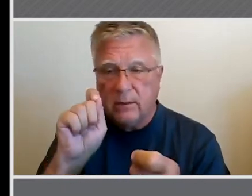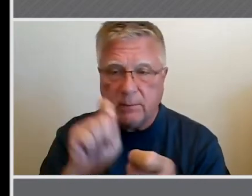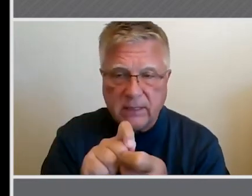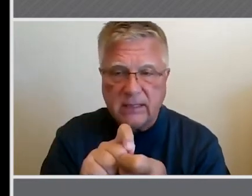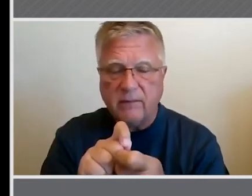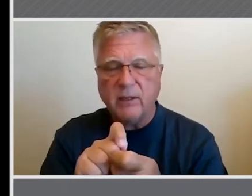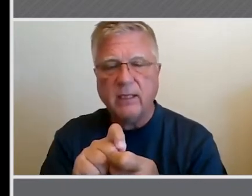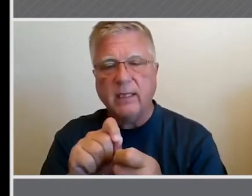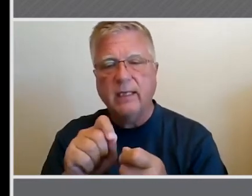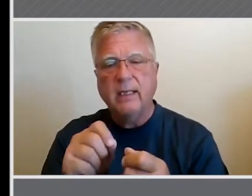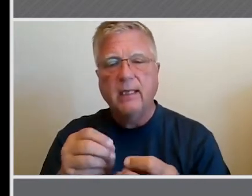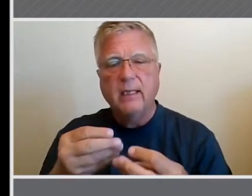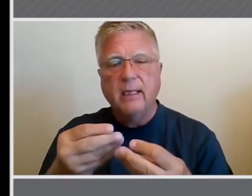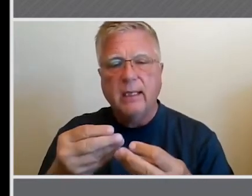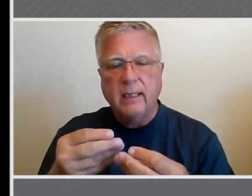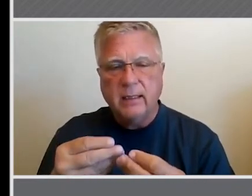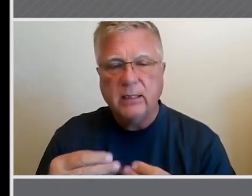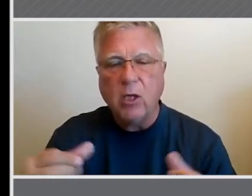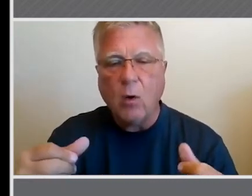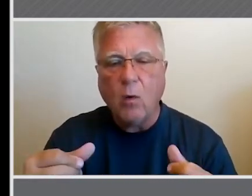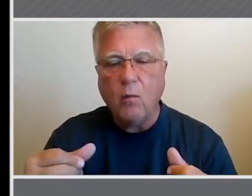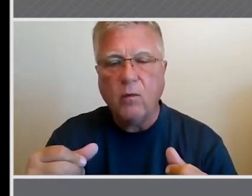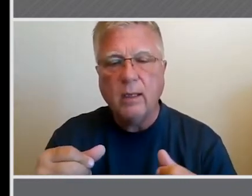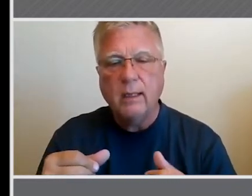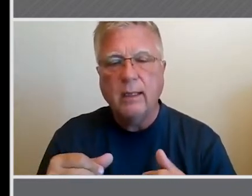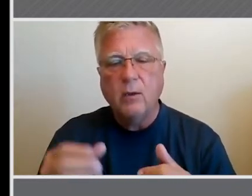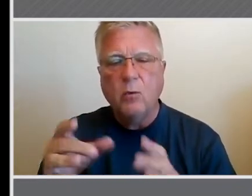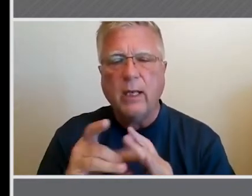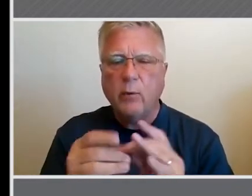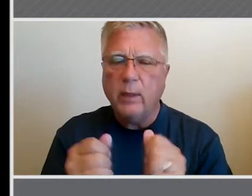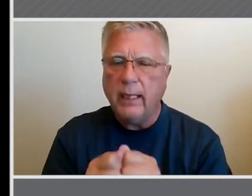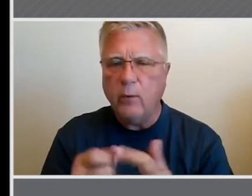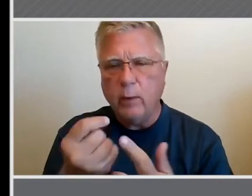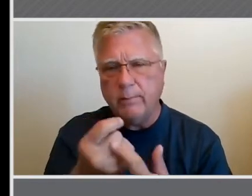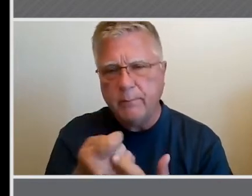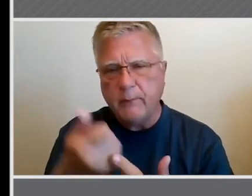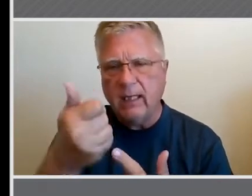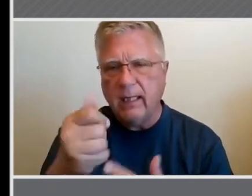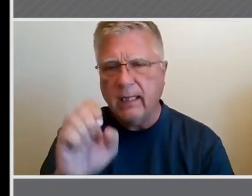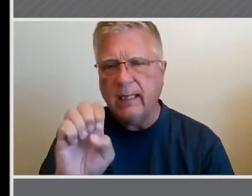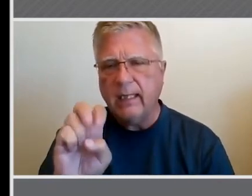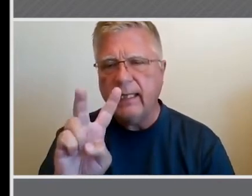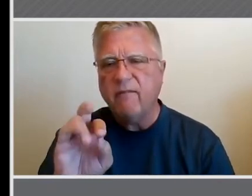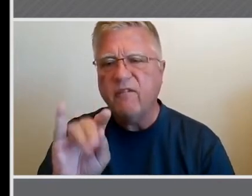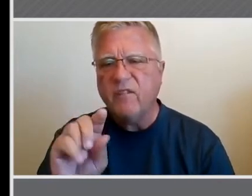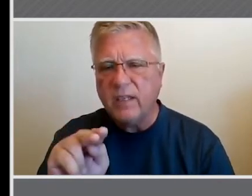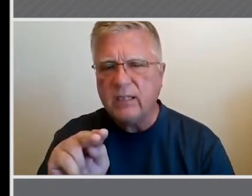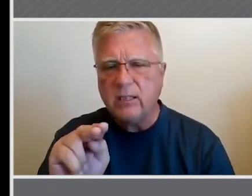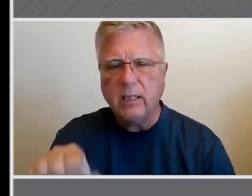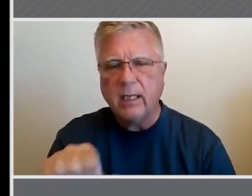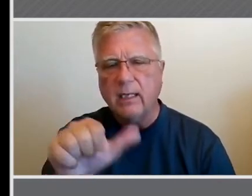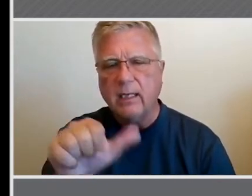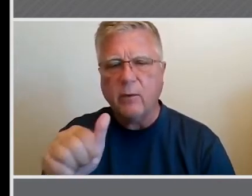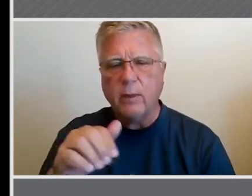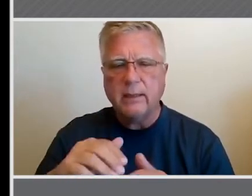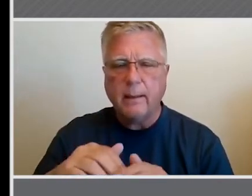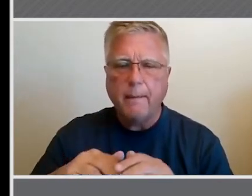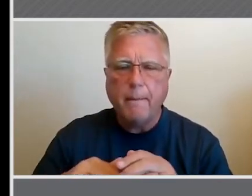you know, just cause a good cause, eviction. Another one that specifically addresses it is maximizing the use of housing vouchers,